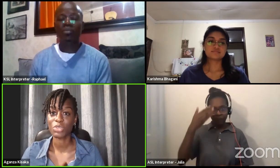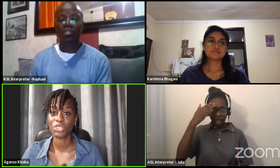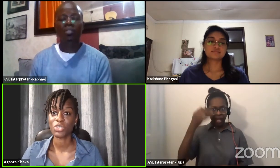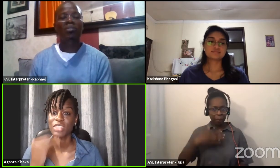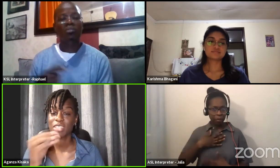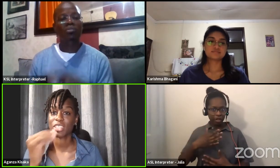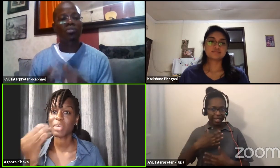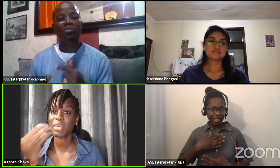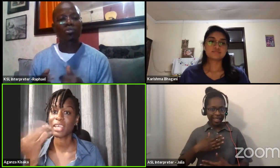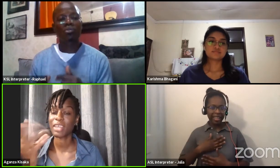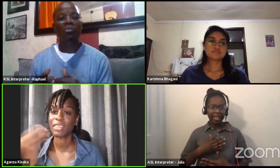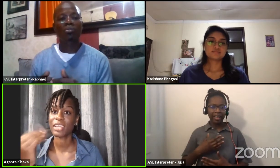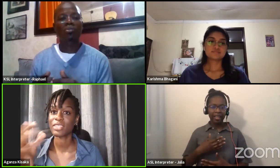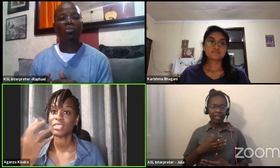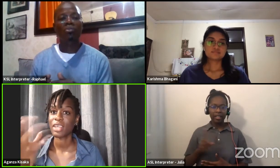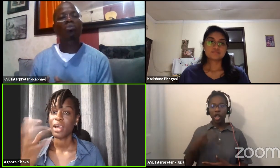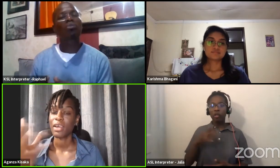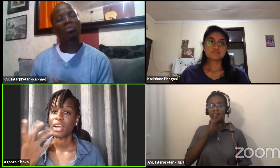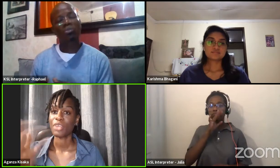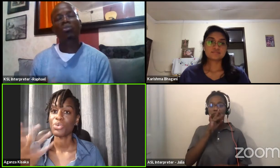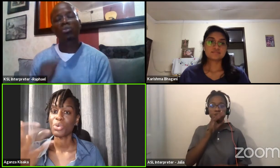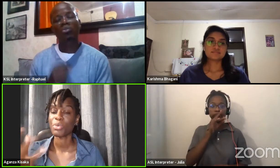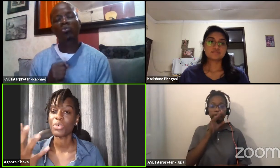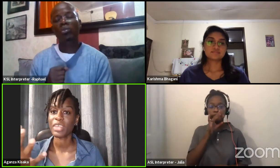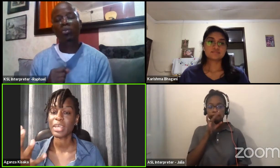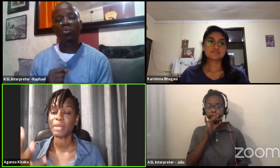We sort of just speak and think it's normal thing.